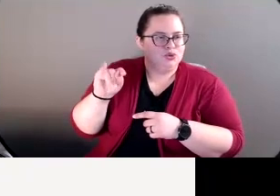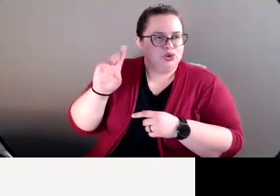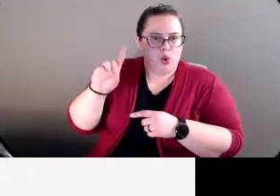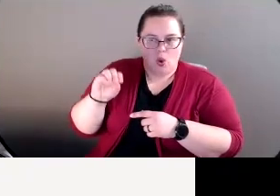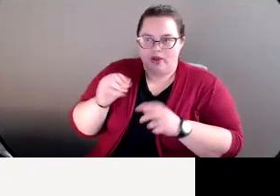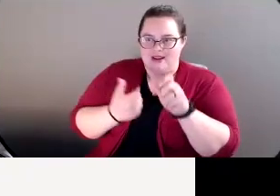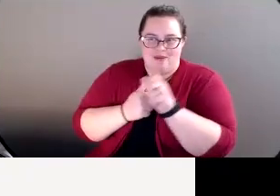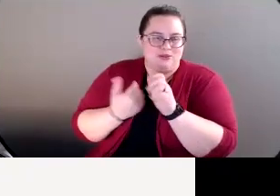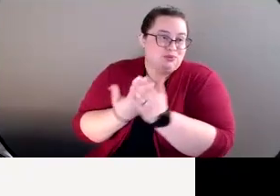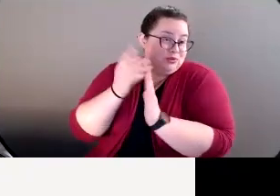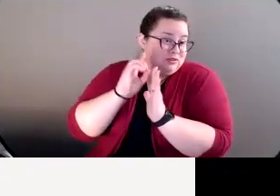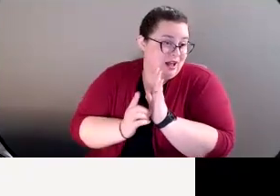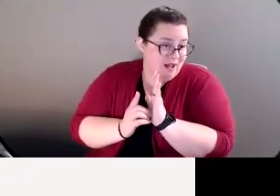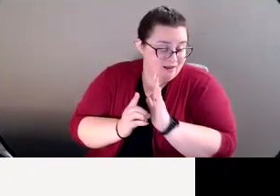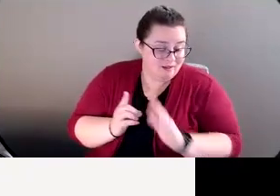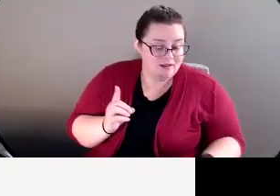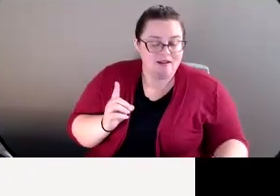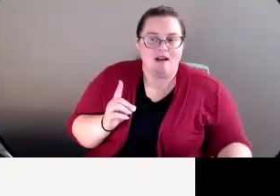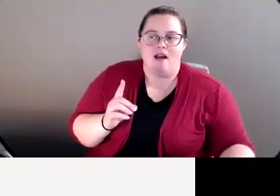and then it's also been,